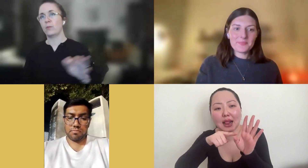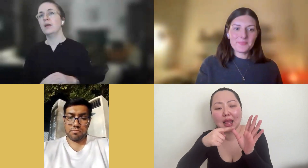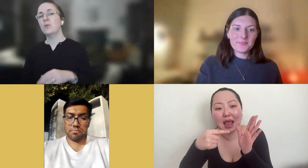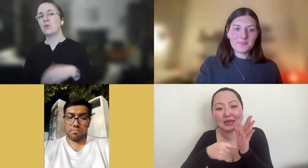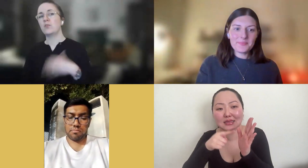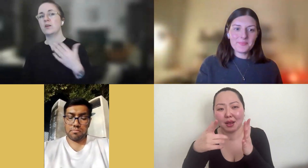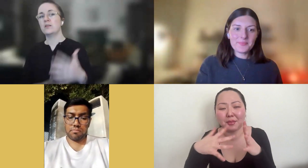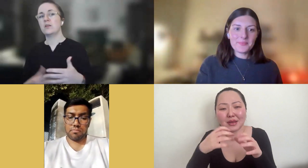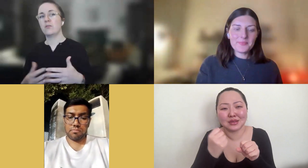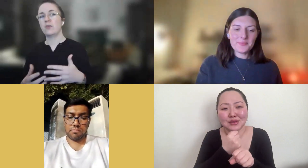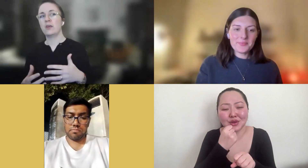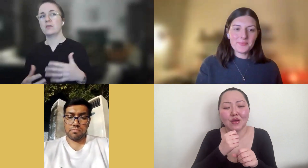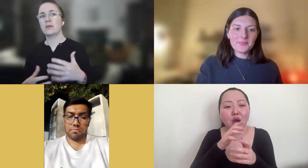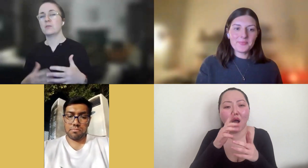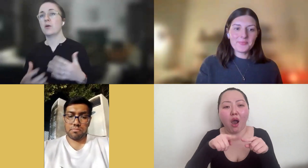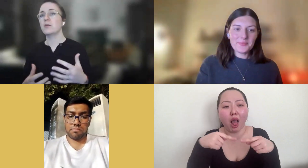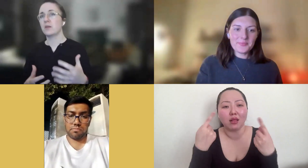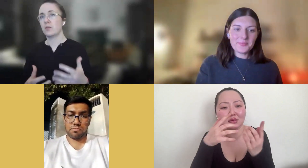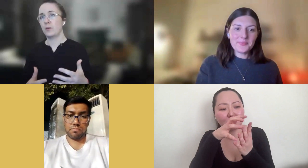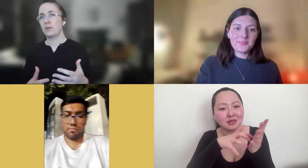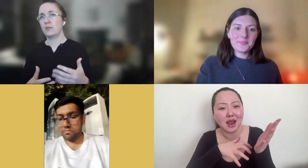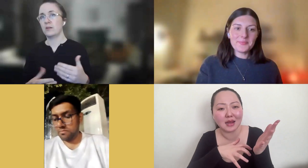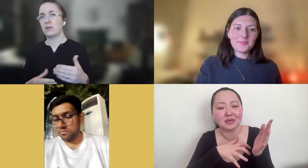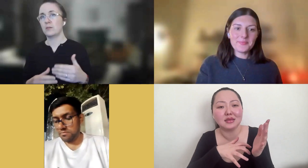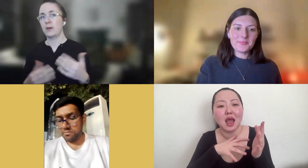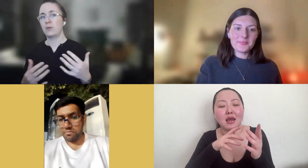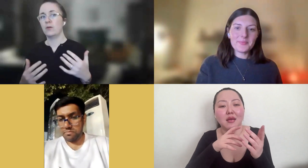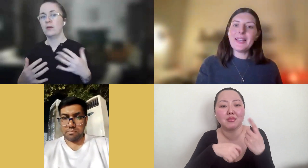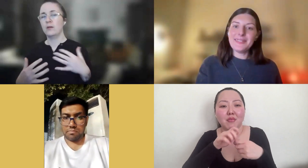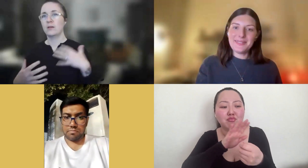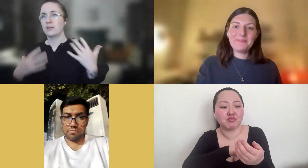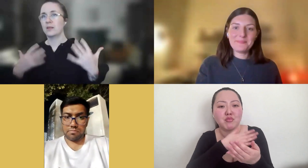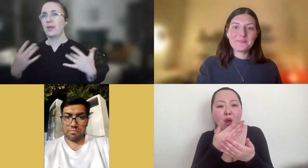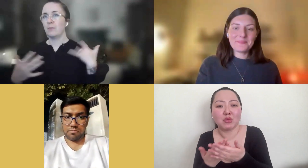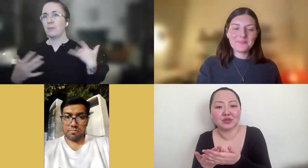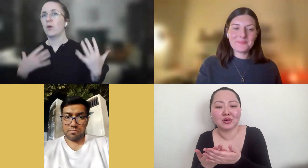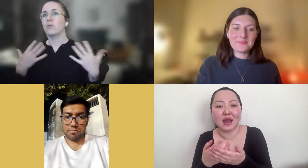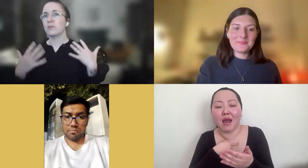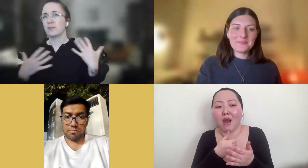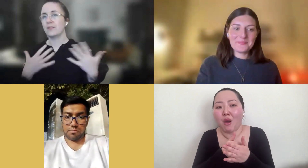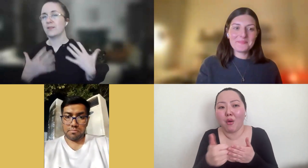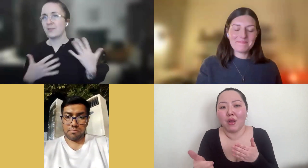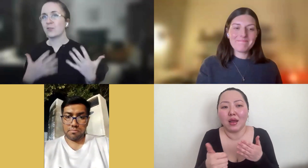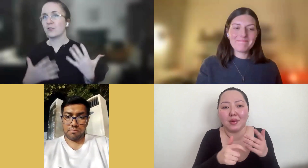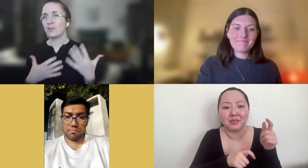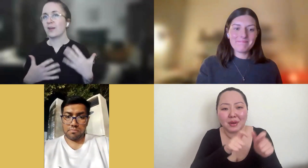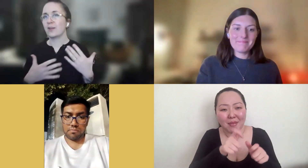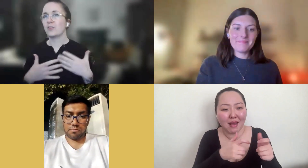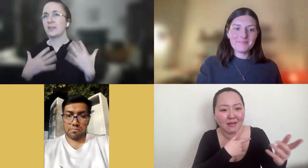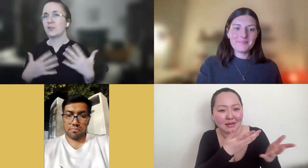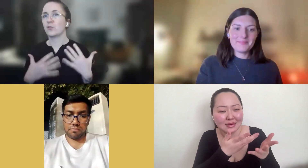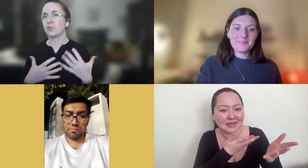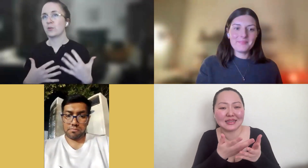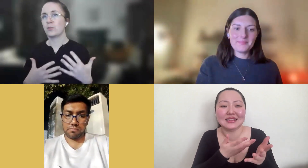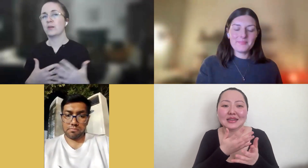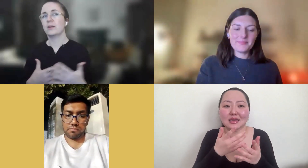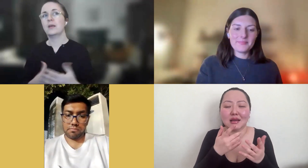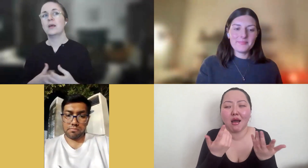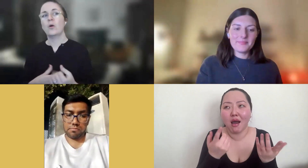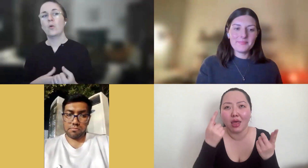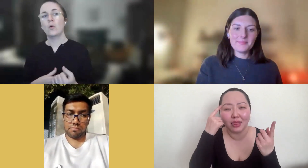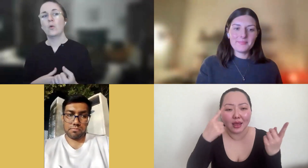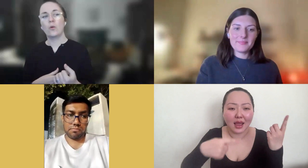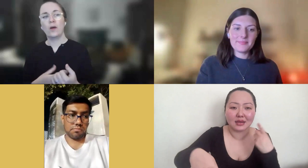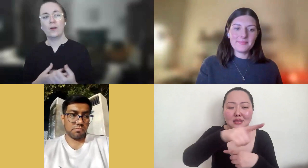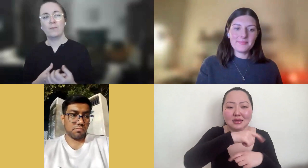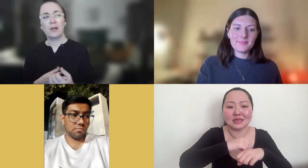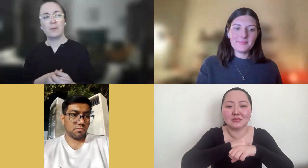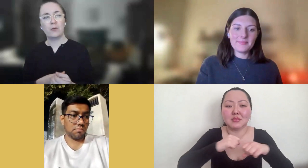It is the idea of seeing it as a poetic space, thinking beyond the literal description or Bela